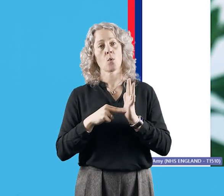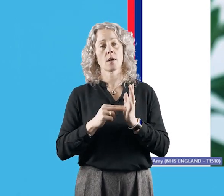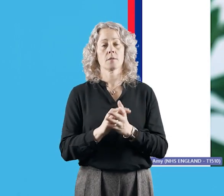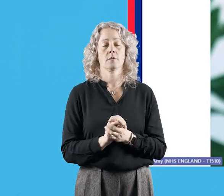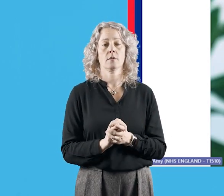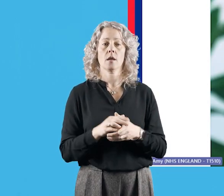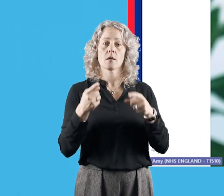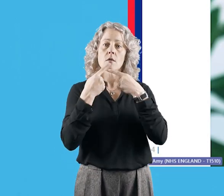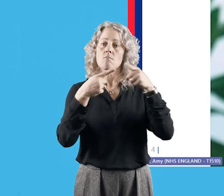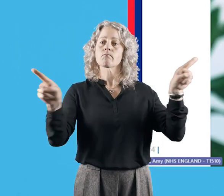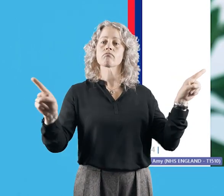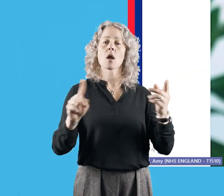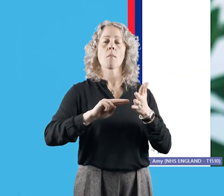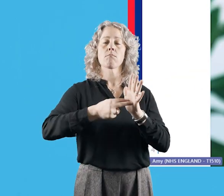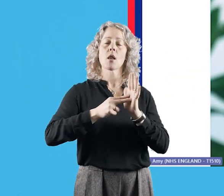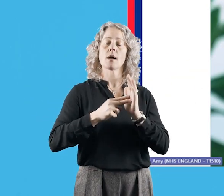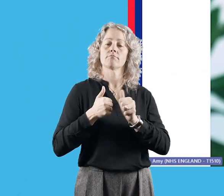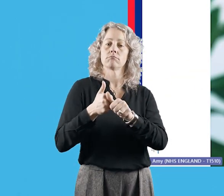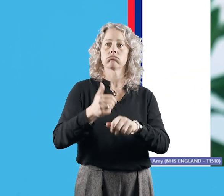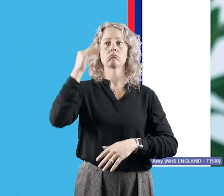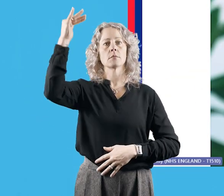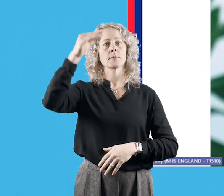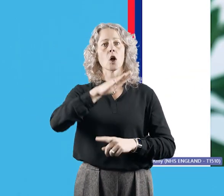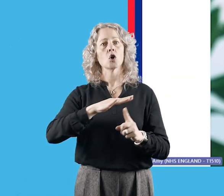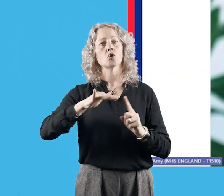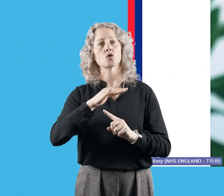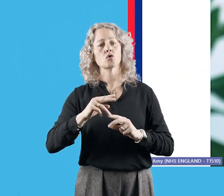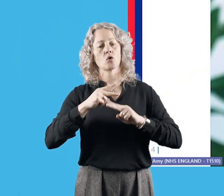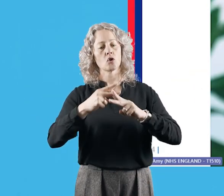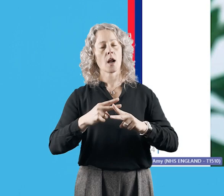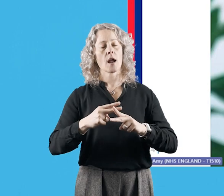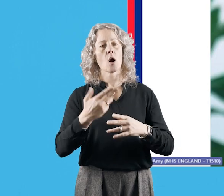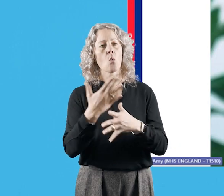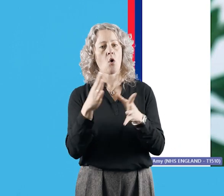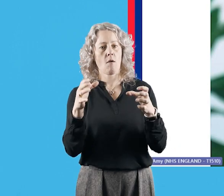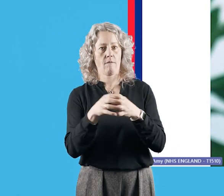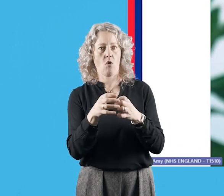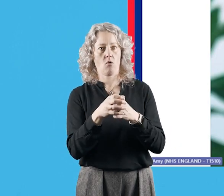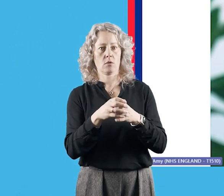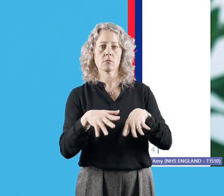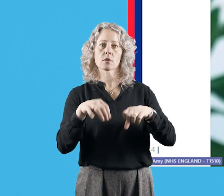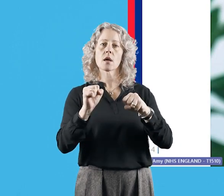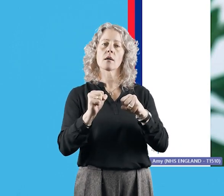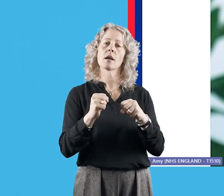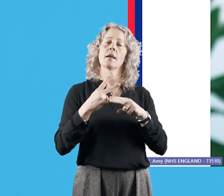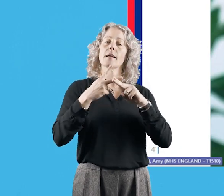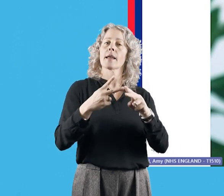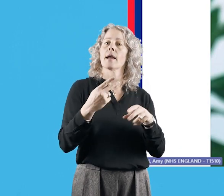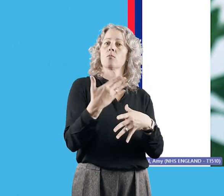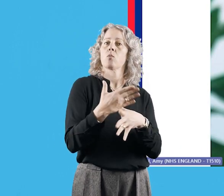support the adult social care workforce. This included the launch of the Care Workforce Pathway as the first national